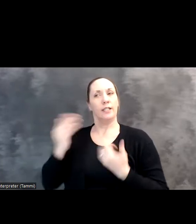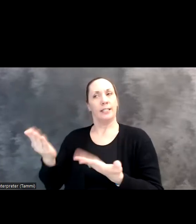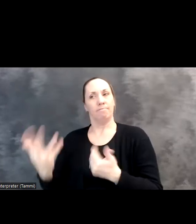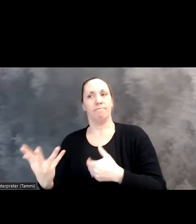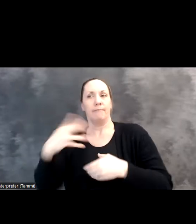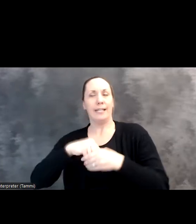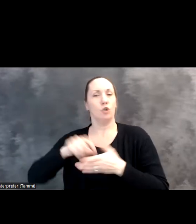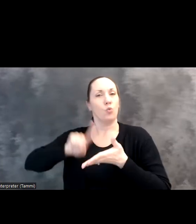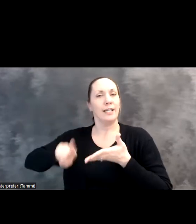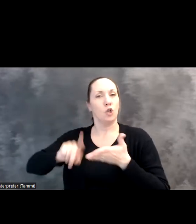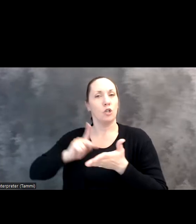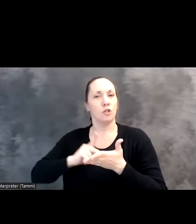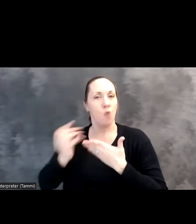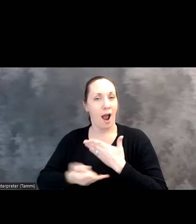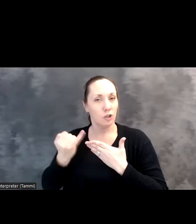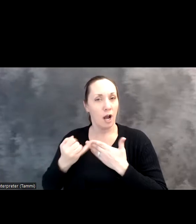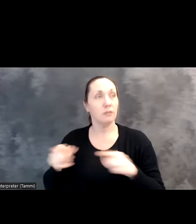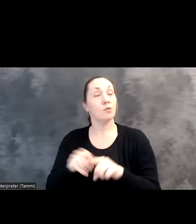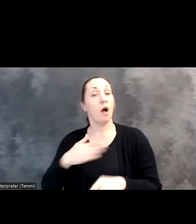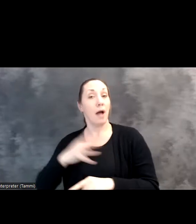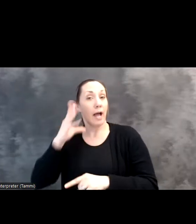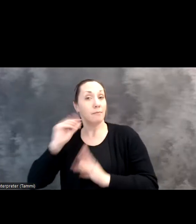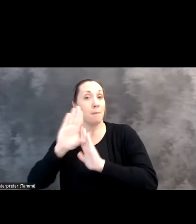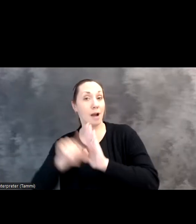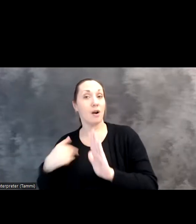and really try to engage individuals with lived experience into